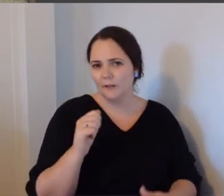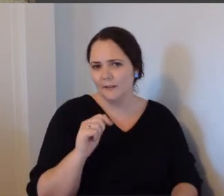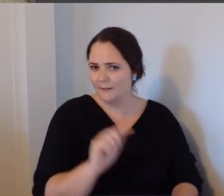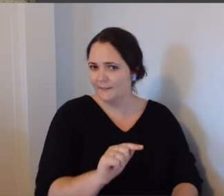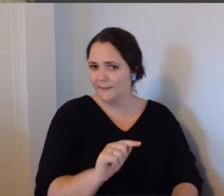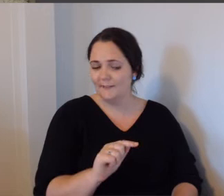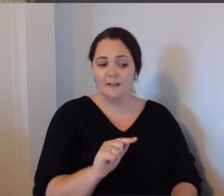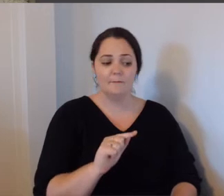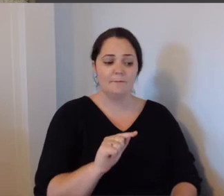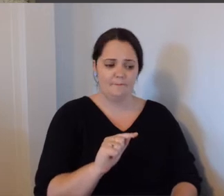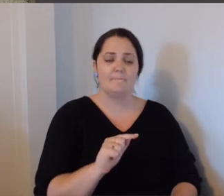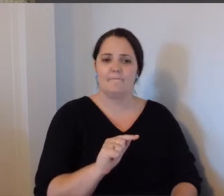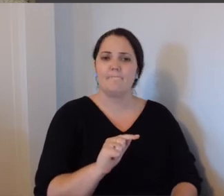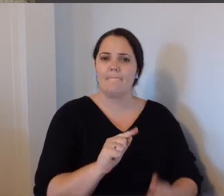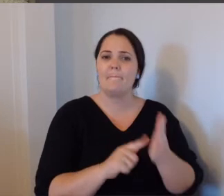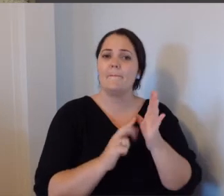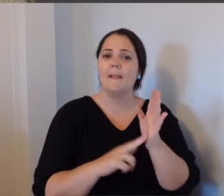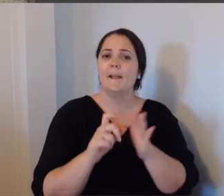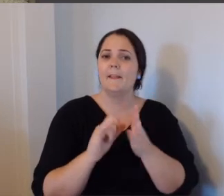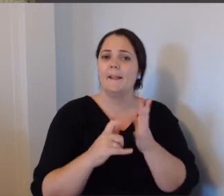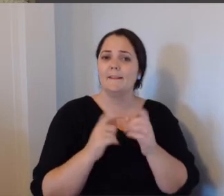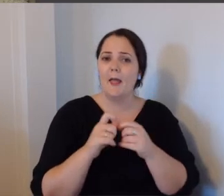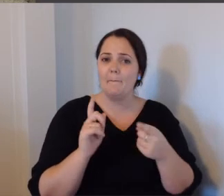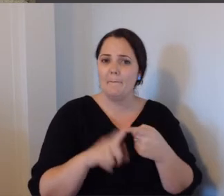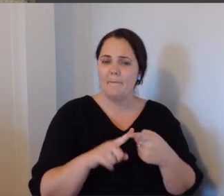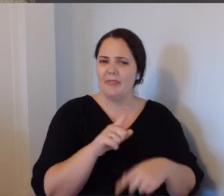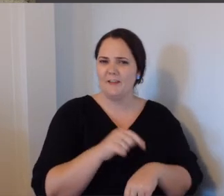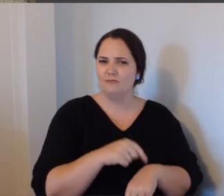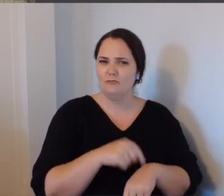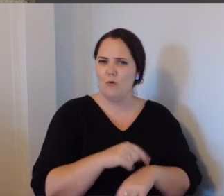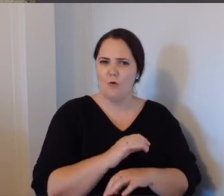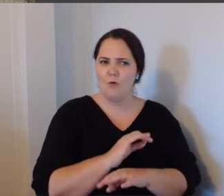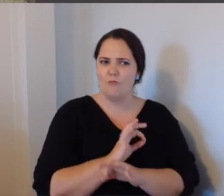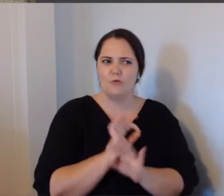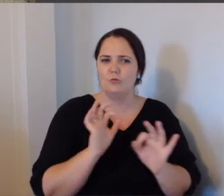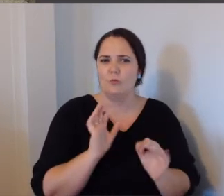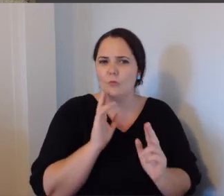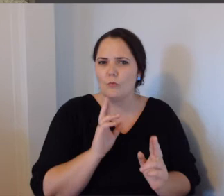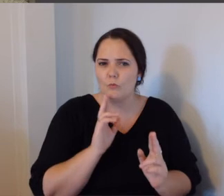were highly unusual at the time. He did set the scene however, for the